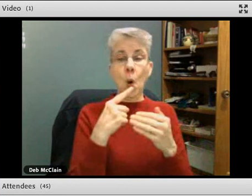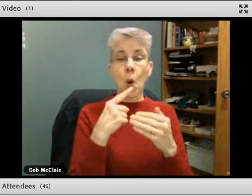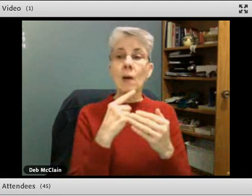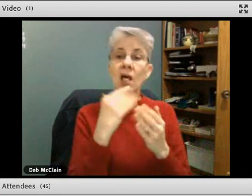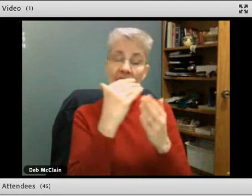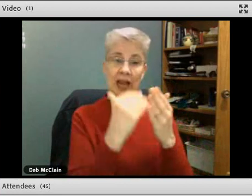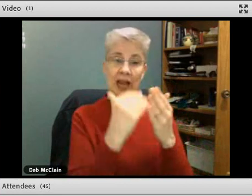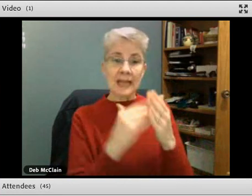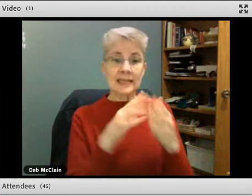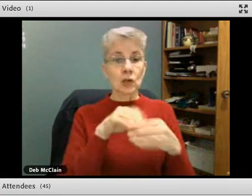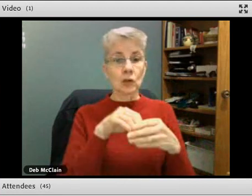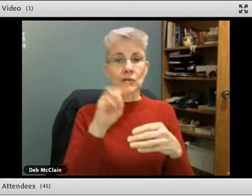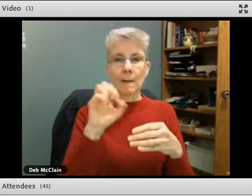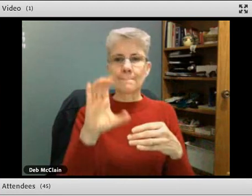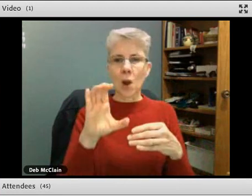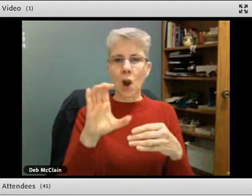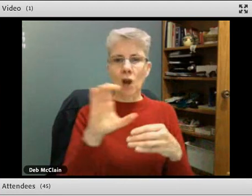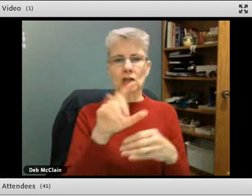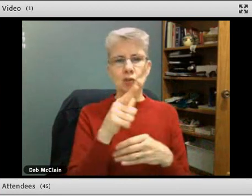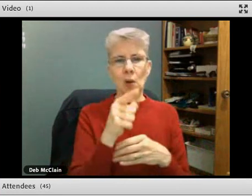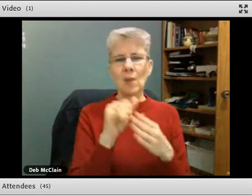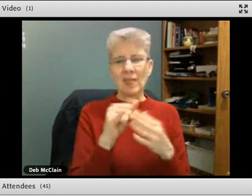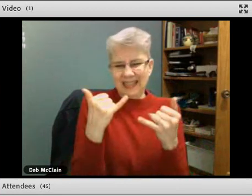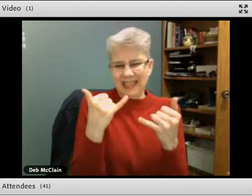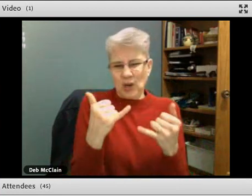which is the current version of the MARC standard,